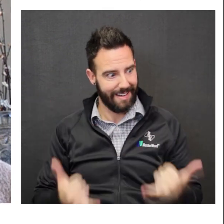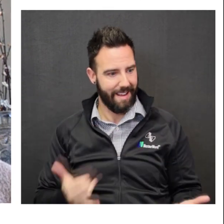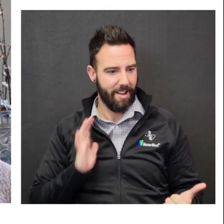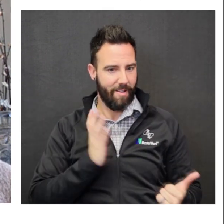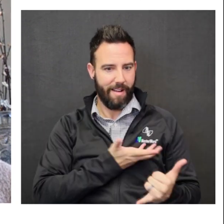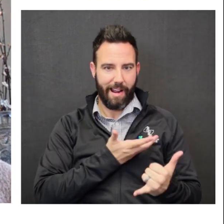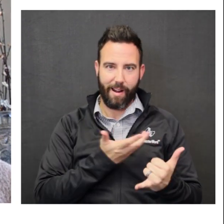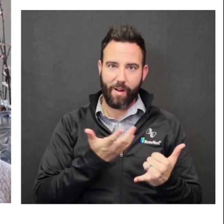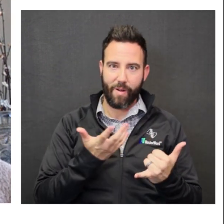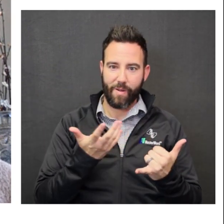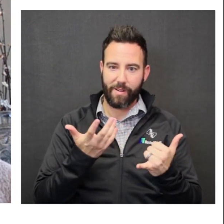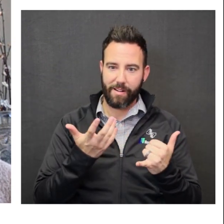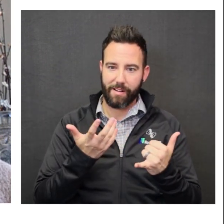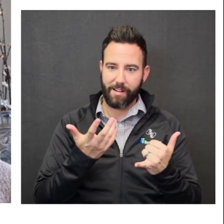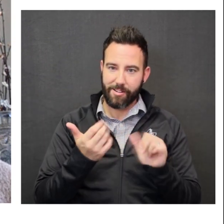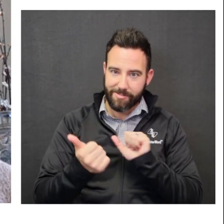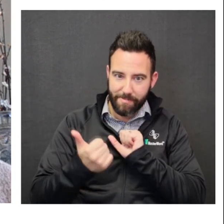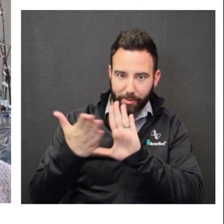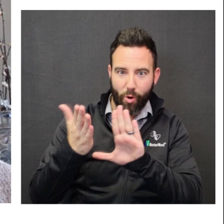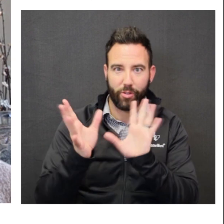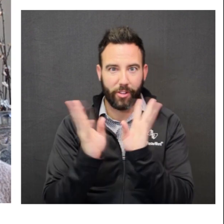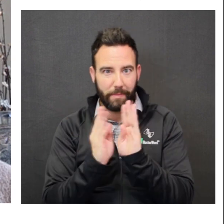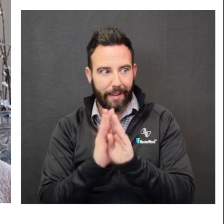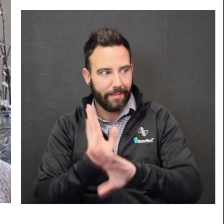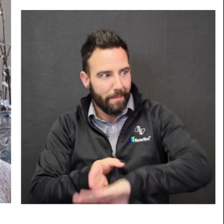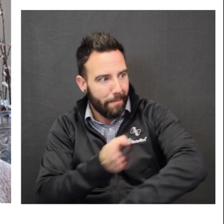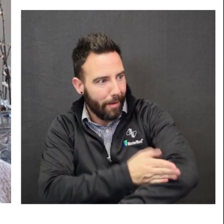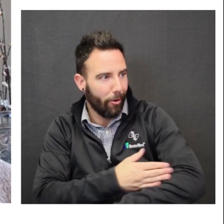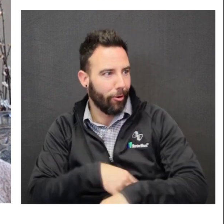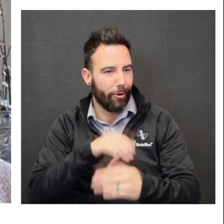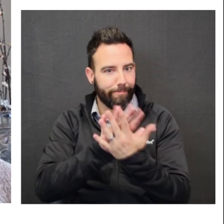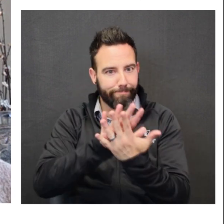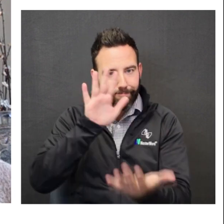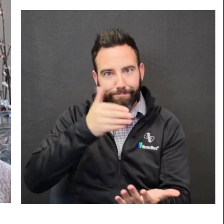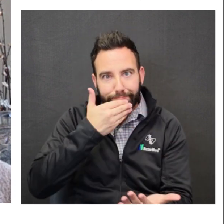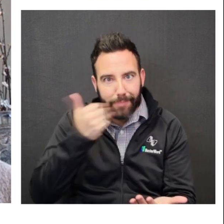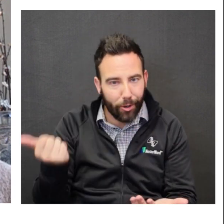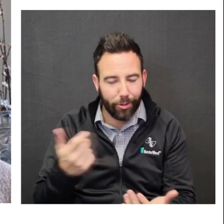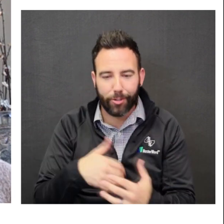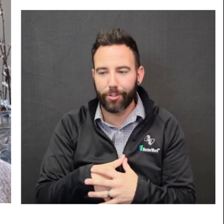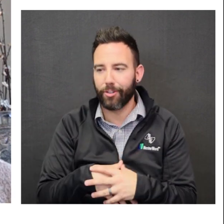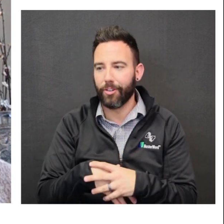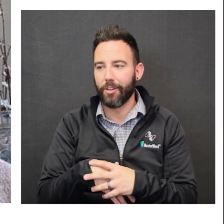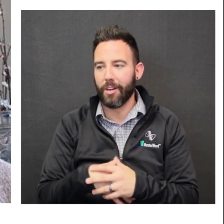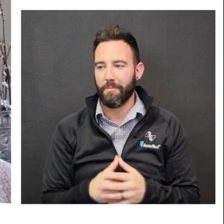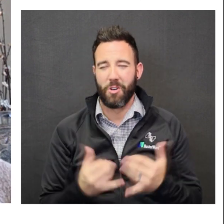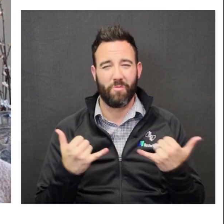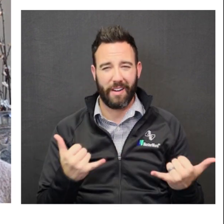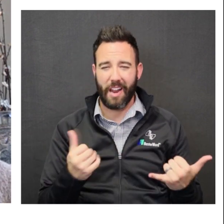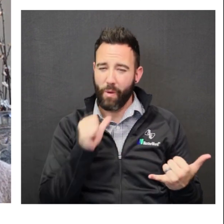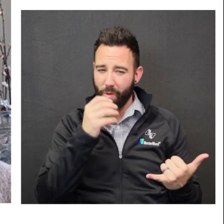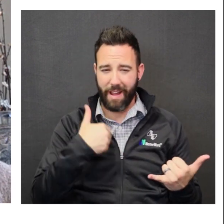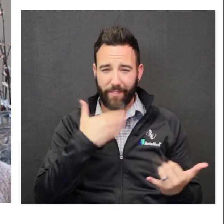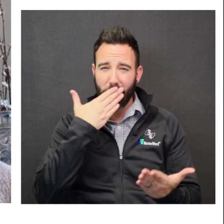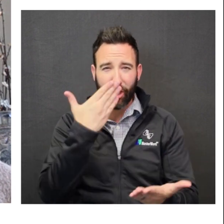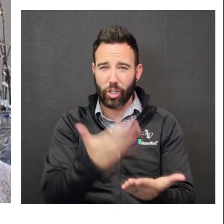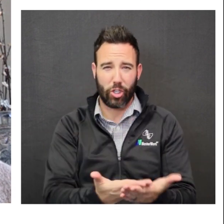means our ability to do those kinds of meetings are going to be a lot better. Um, but we don't have a good platform